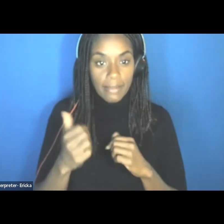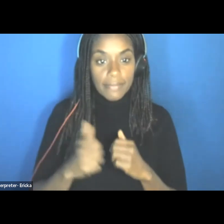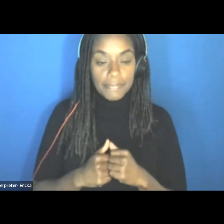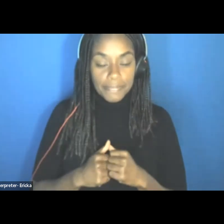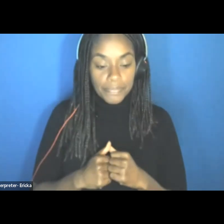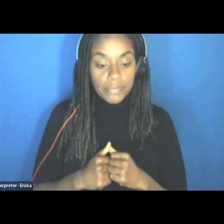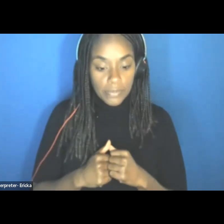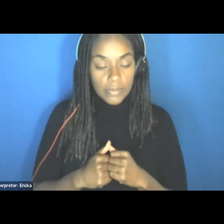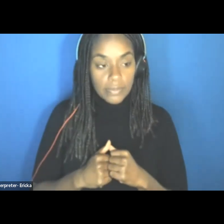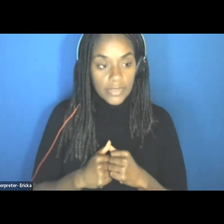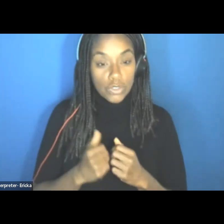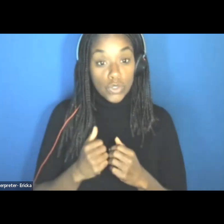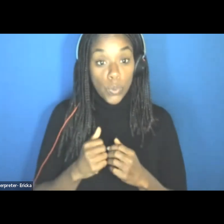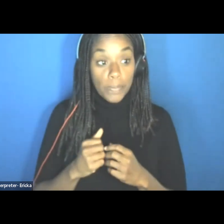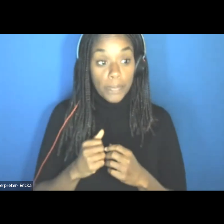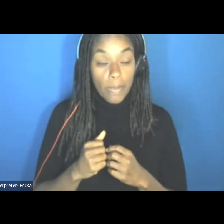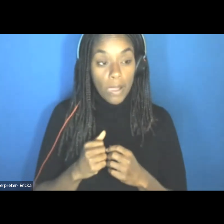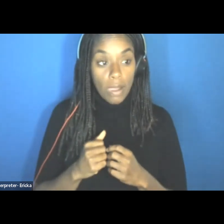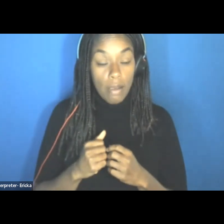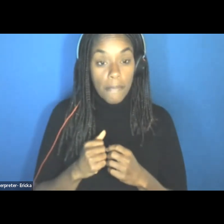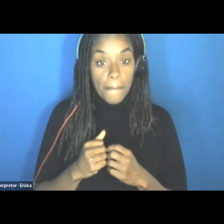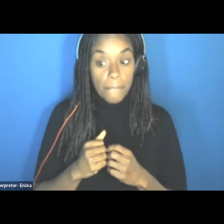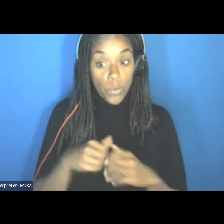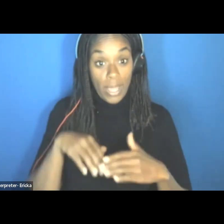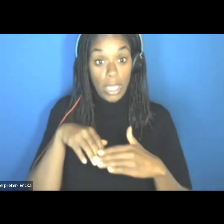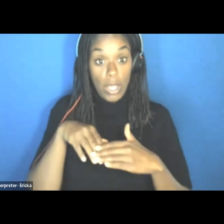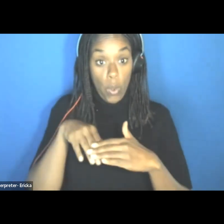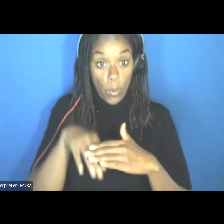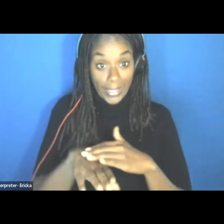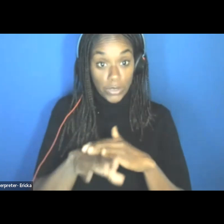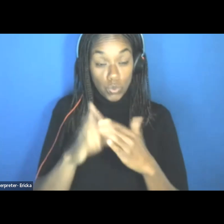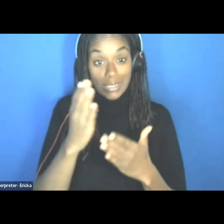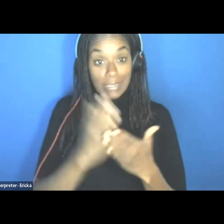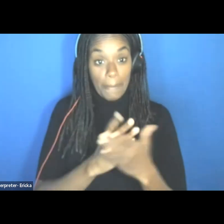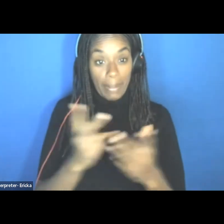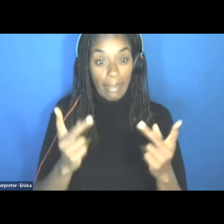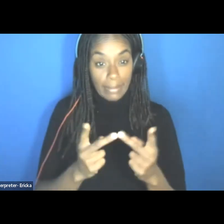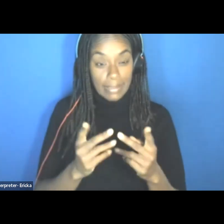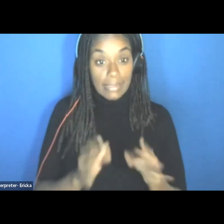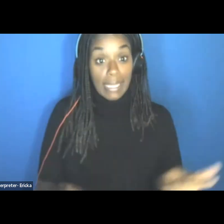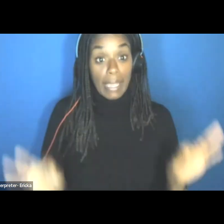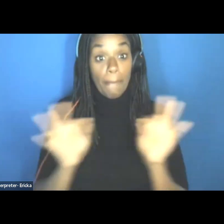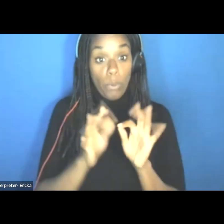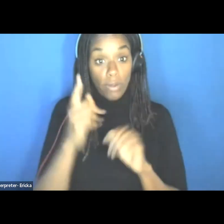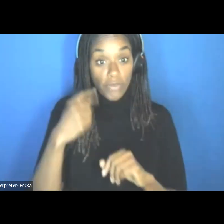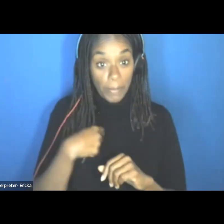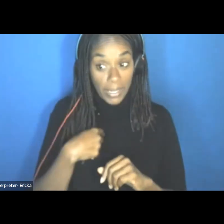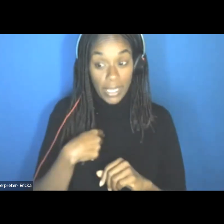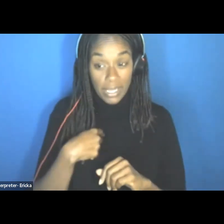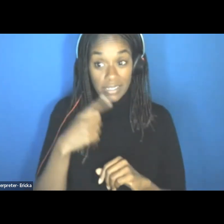I happen to have no light reception, which basically means I can't see any light at all.